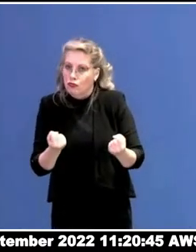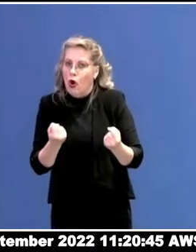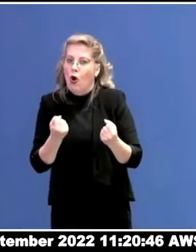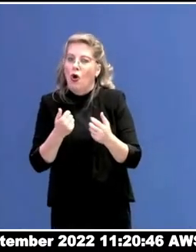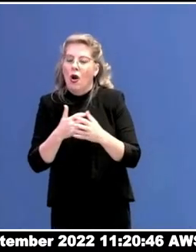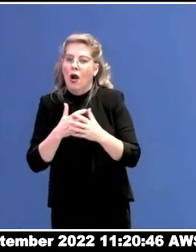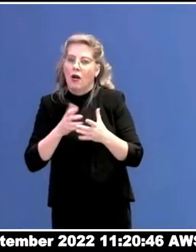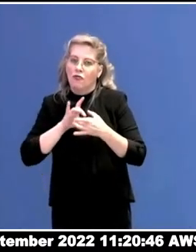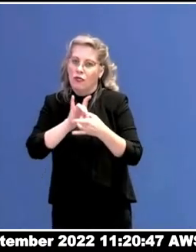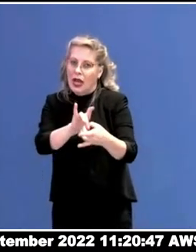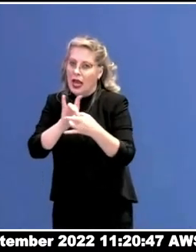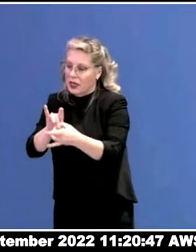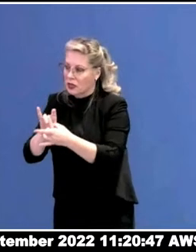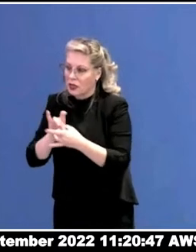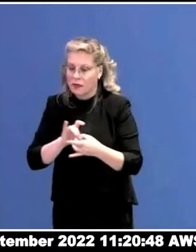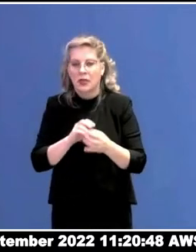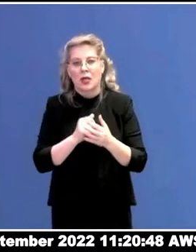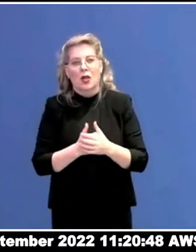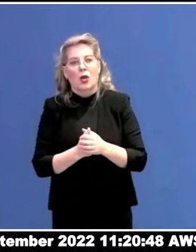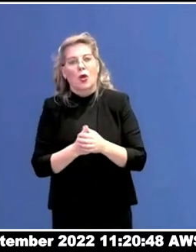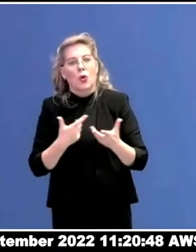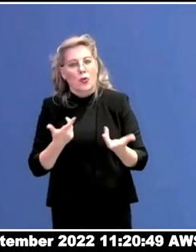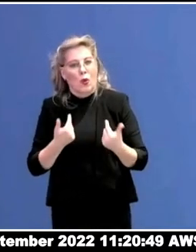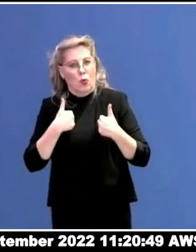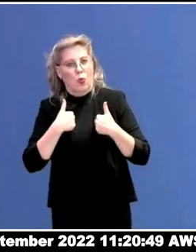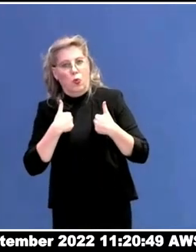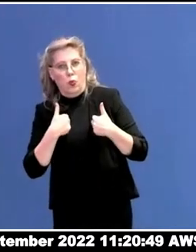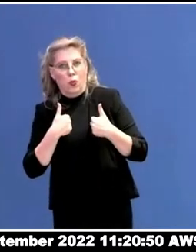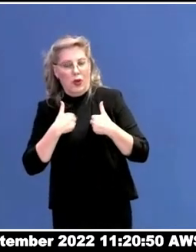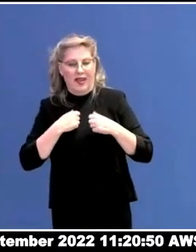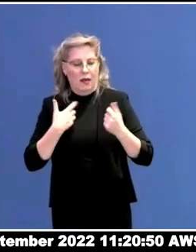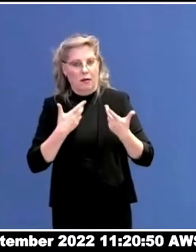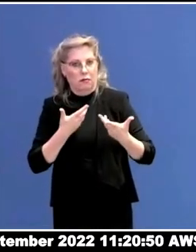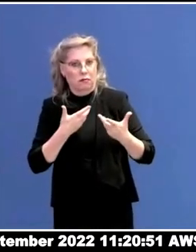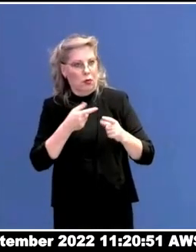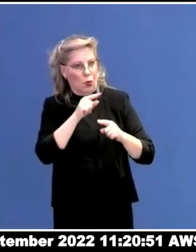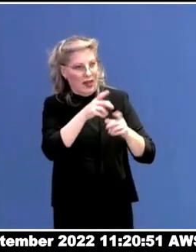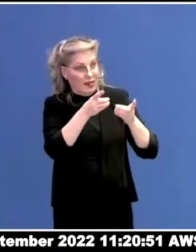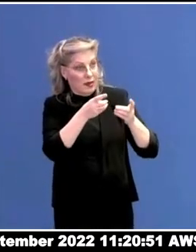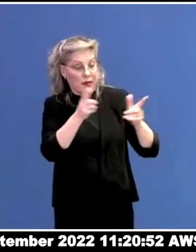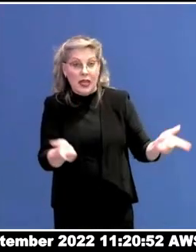Taskforce with the Department of Corrective Services, we had had strong relationships with the director at SERCO.